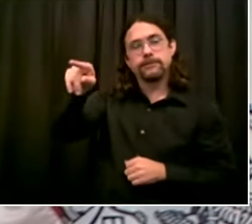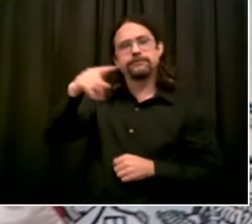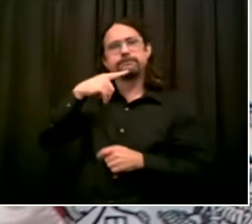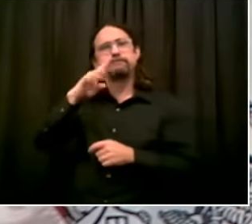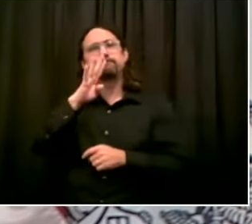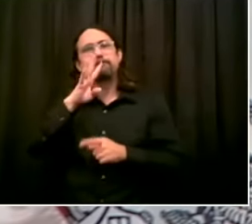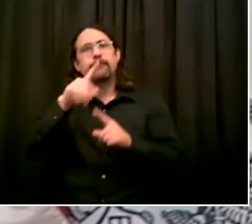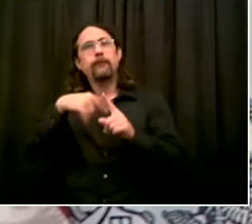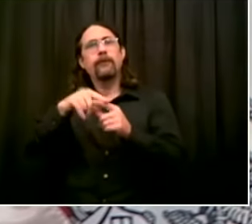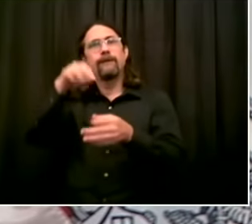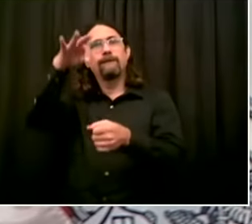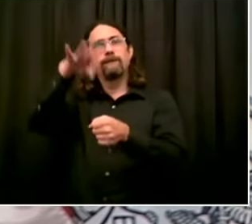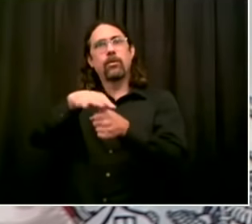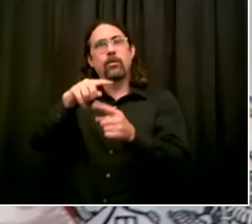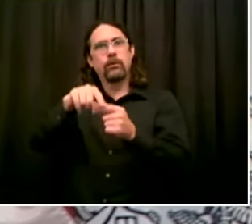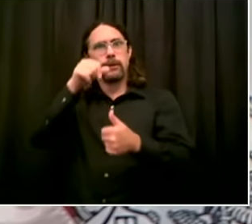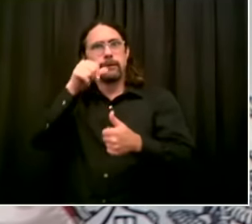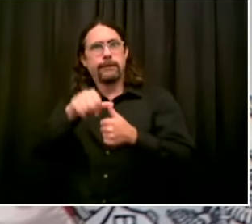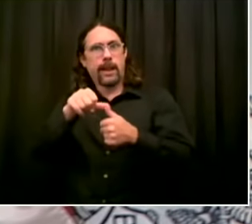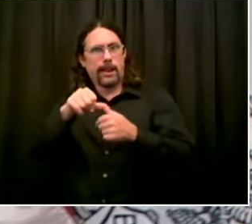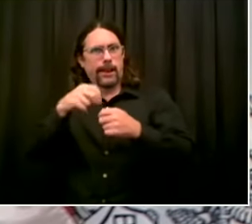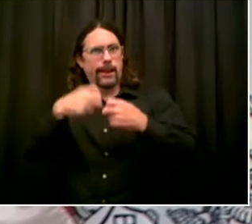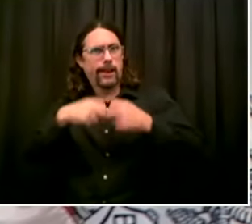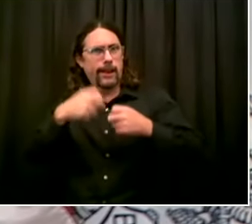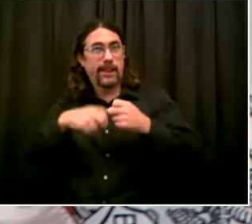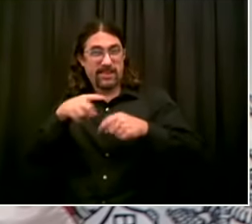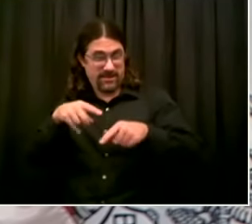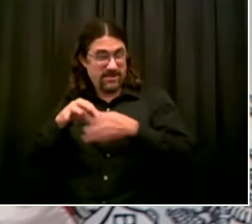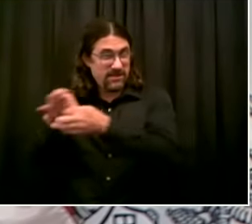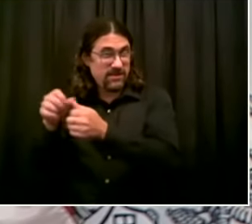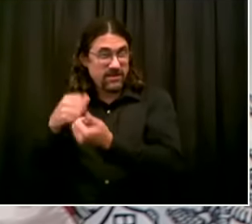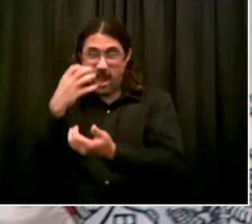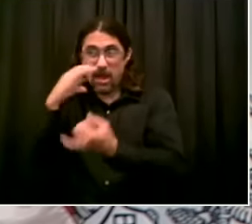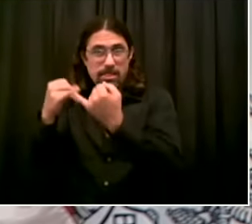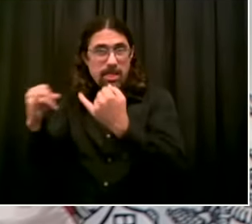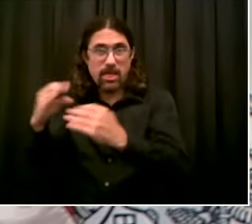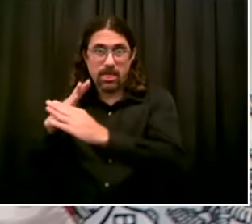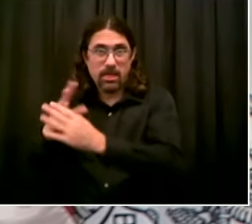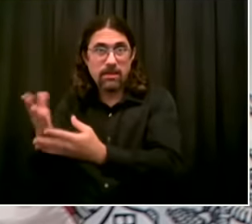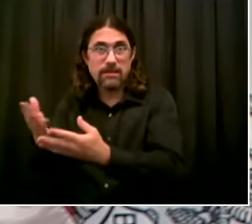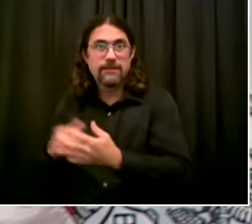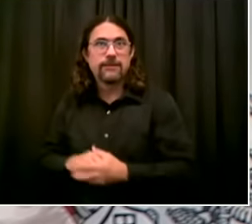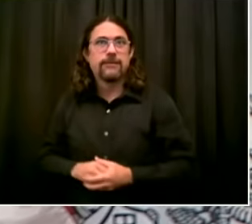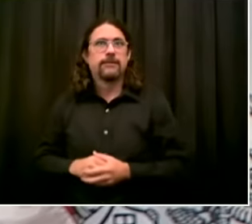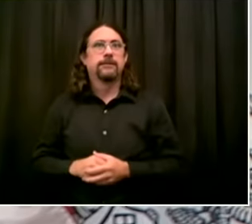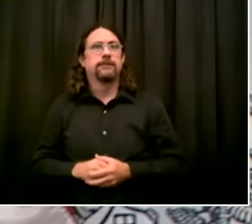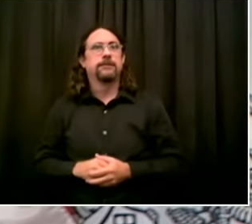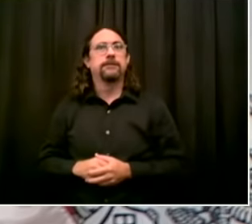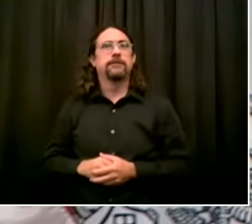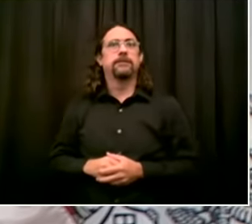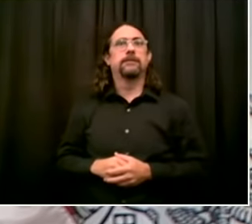DYNAMIC DIVERSITOFY THE JEWISH COMMUNITY AND OUR INTENTION TO REACH ALL PARTS OF IT.